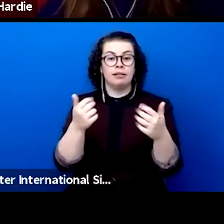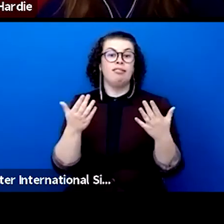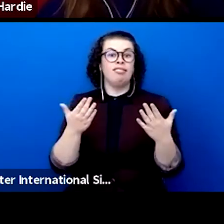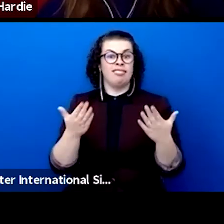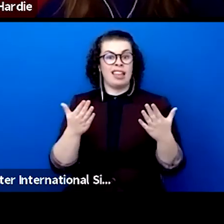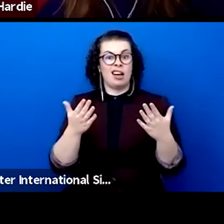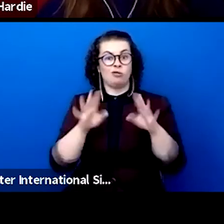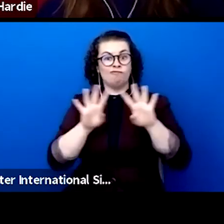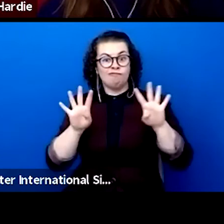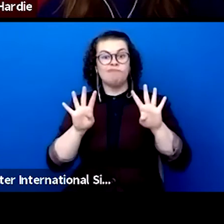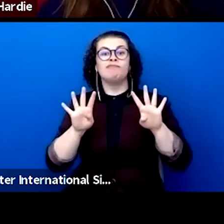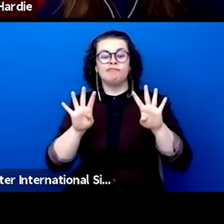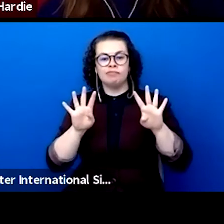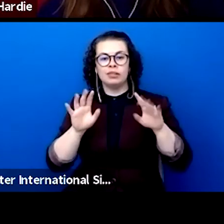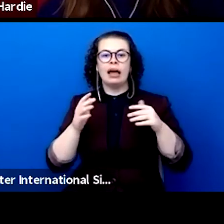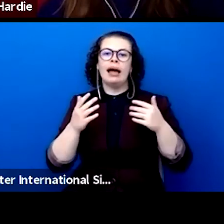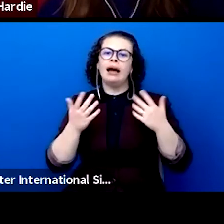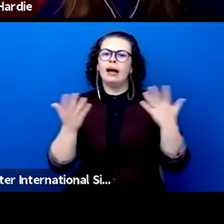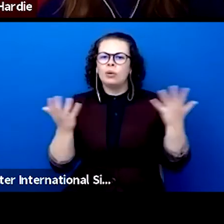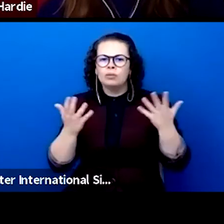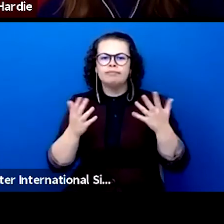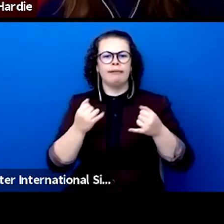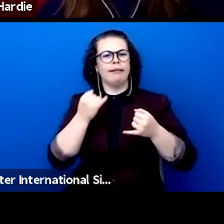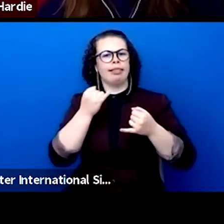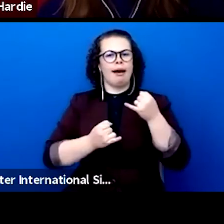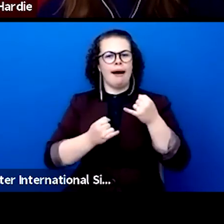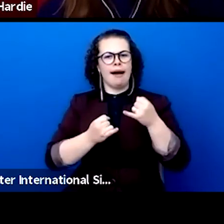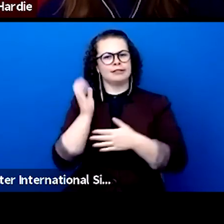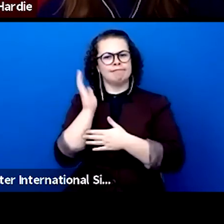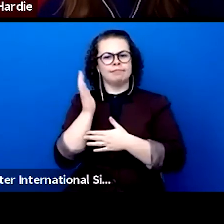have a short last statement about what is important. If we,